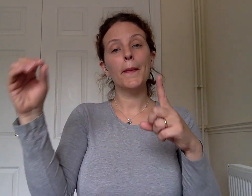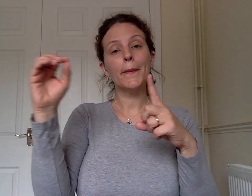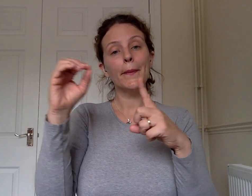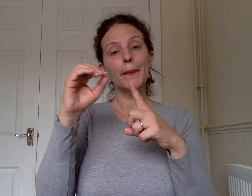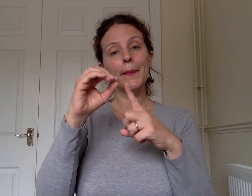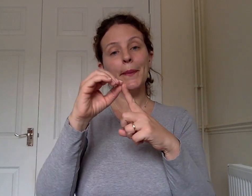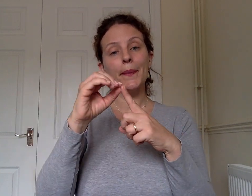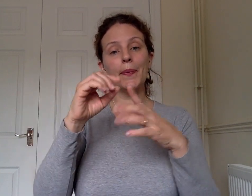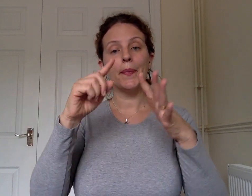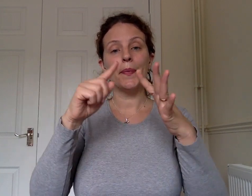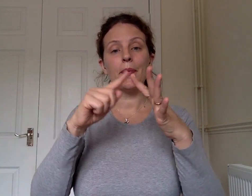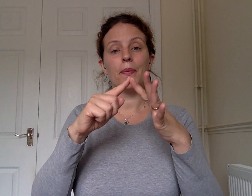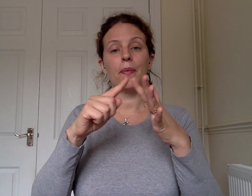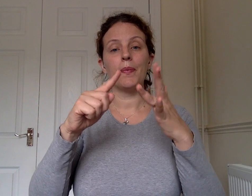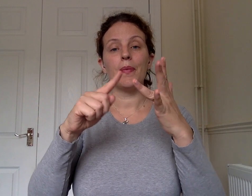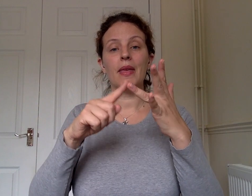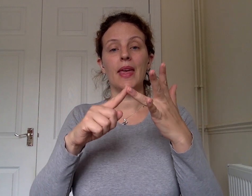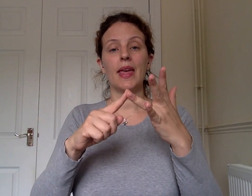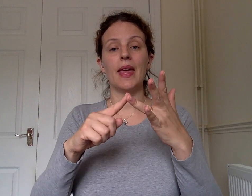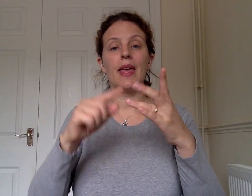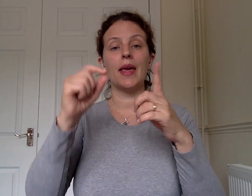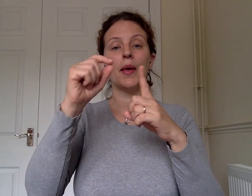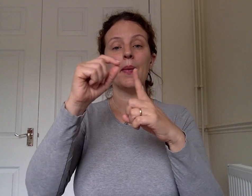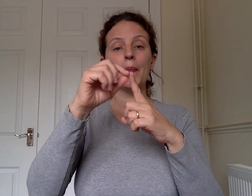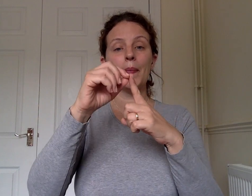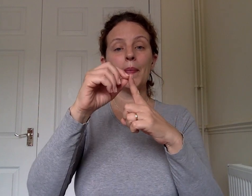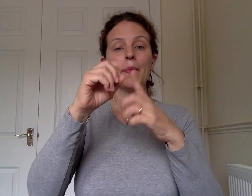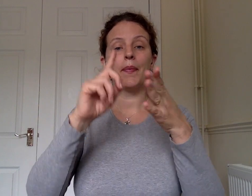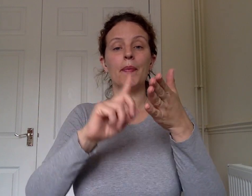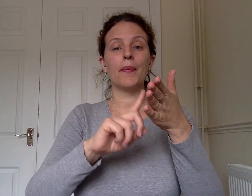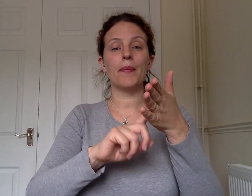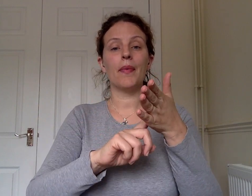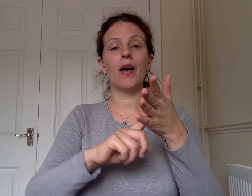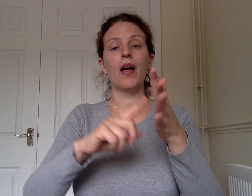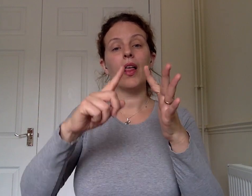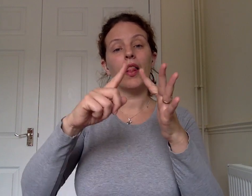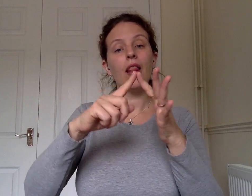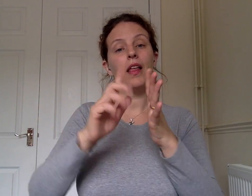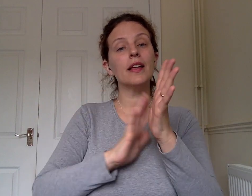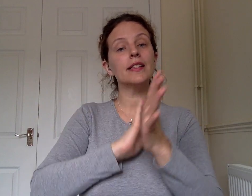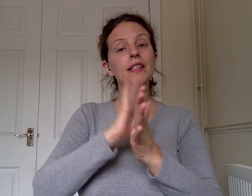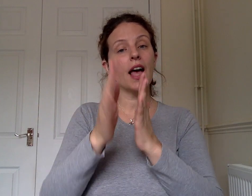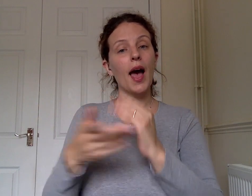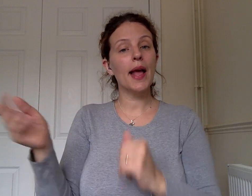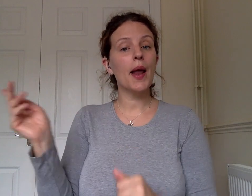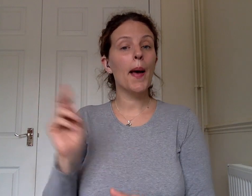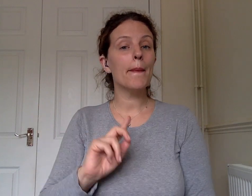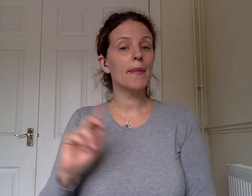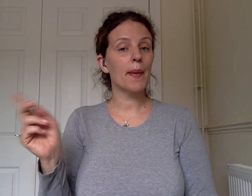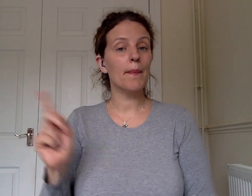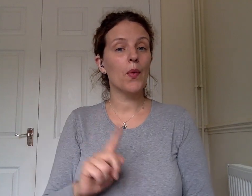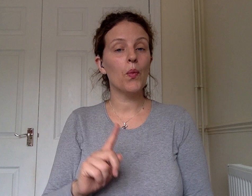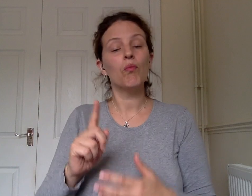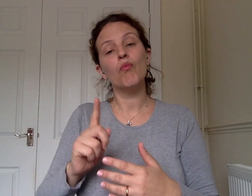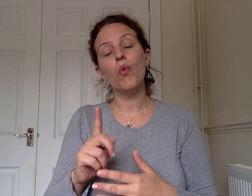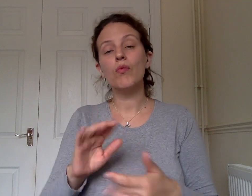People, the sign is.......